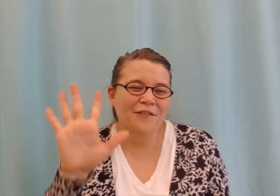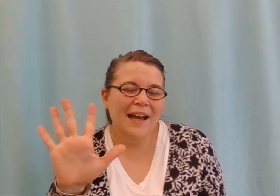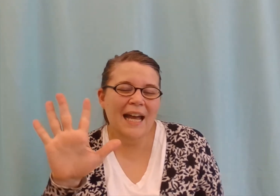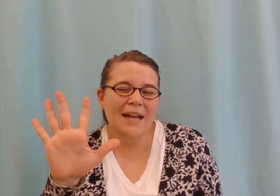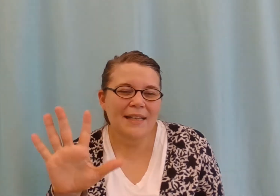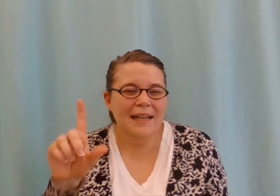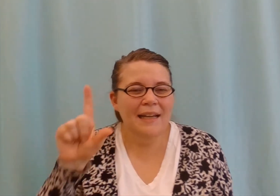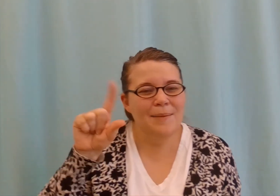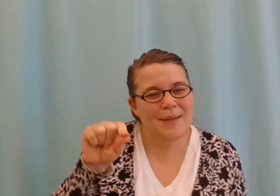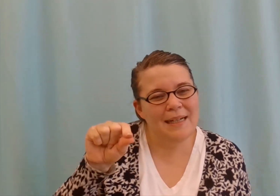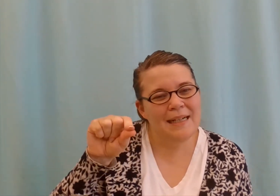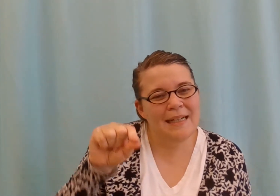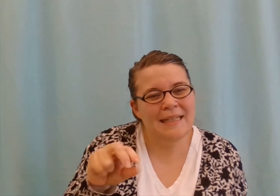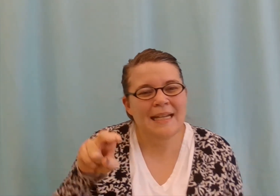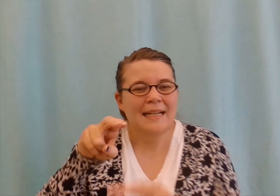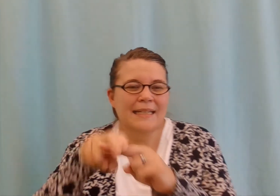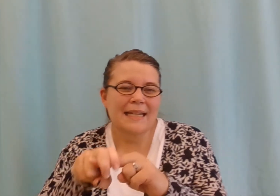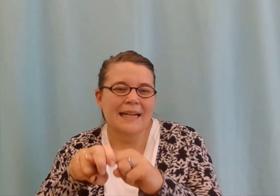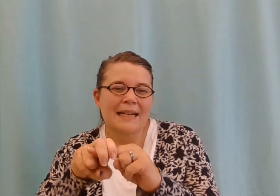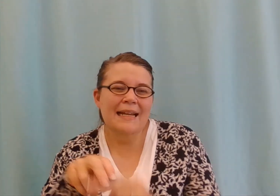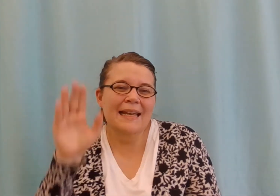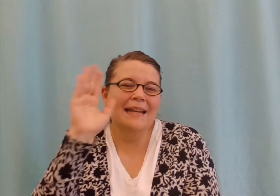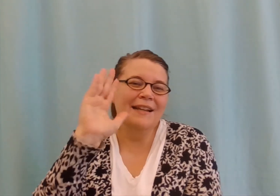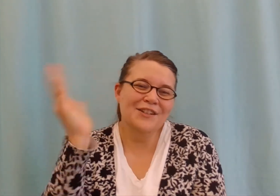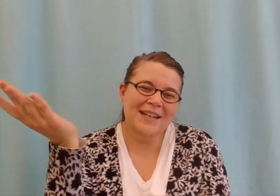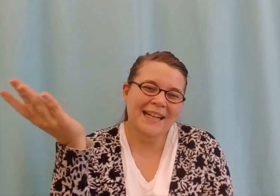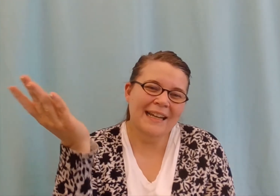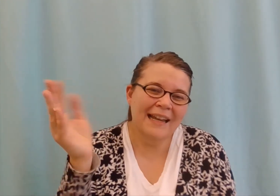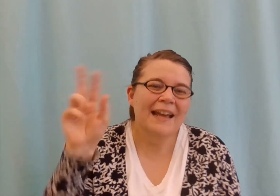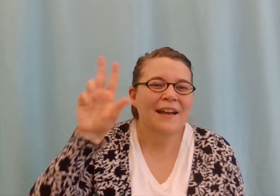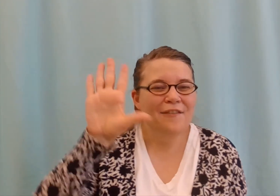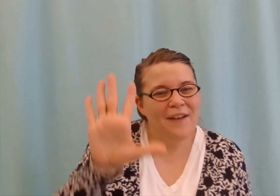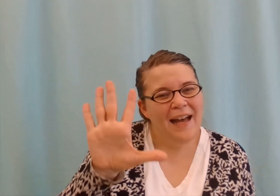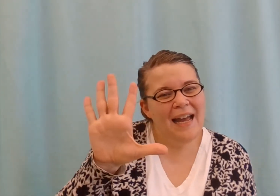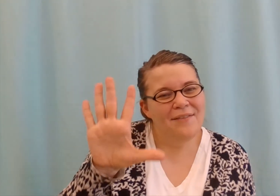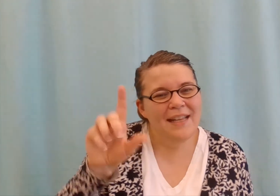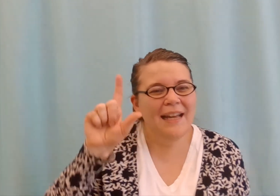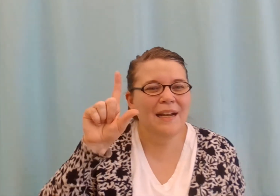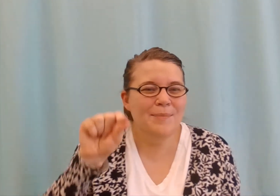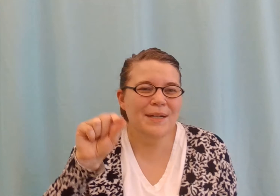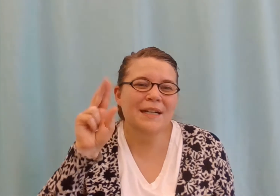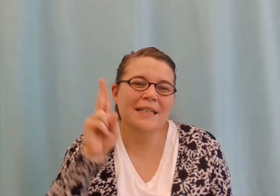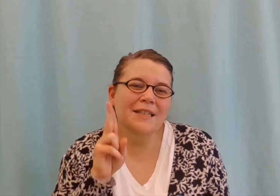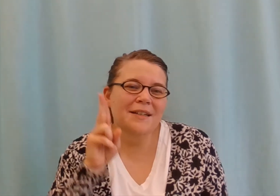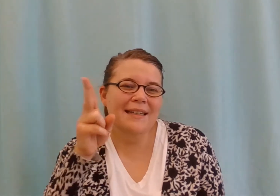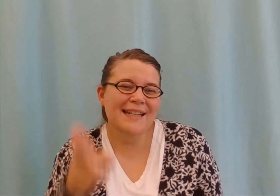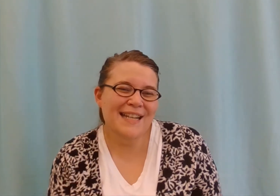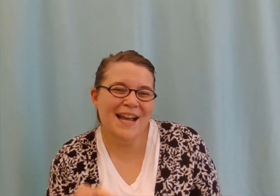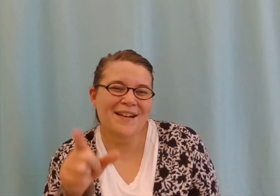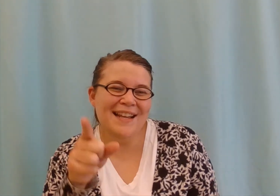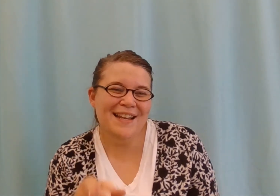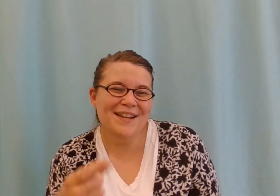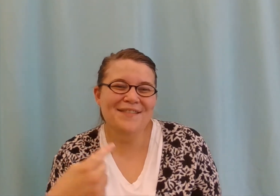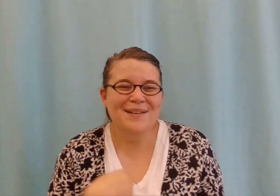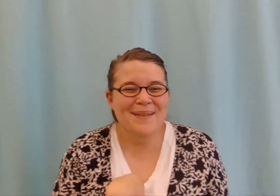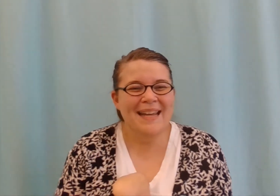Five little birds sitting in a tree. Five little birds looking down at you and me.